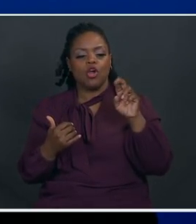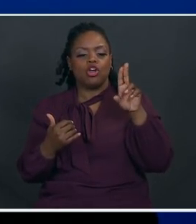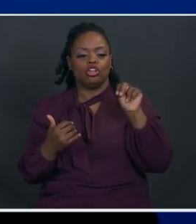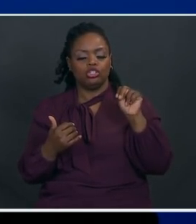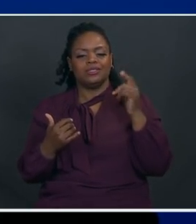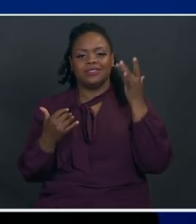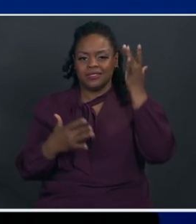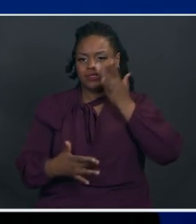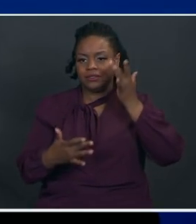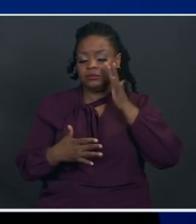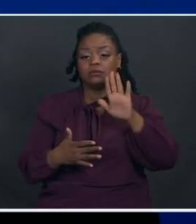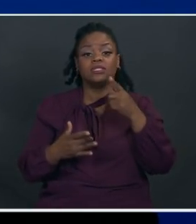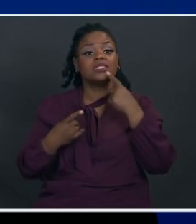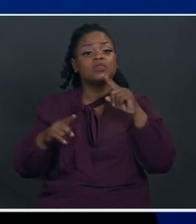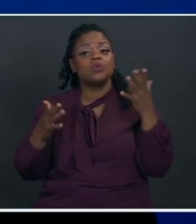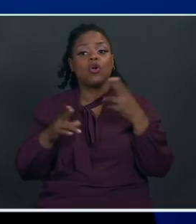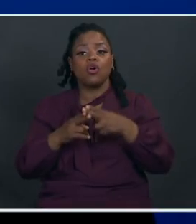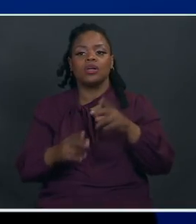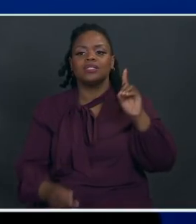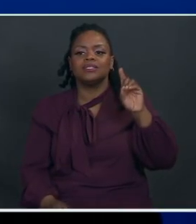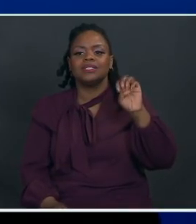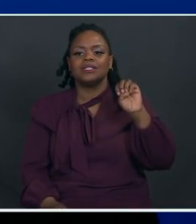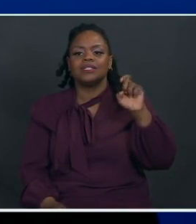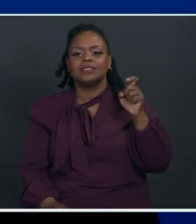is dexamethasone in people who are hospitalized,